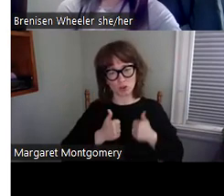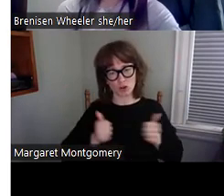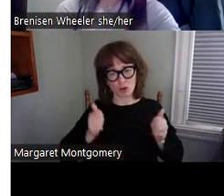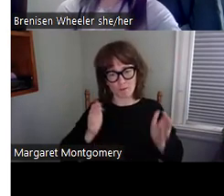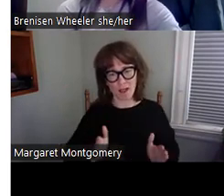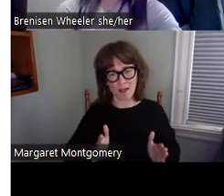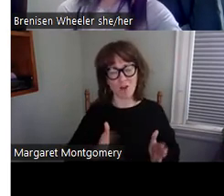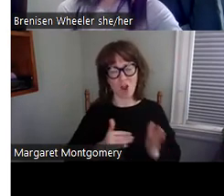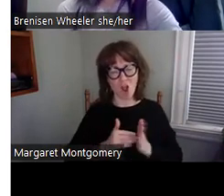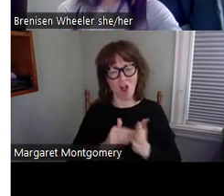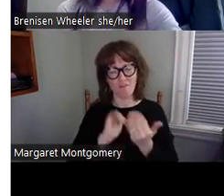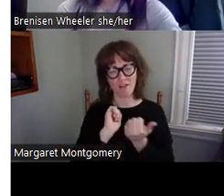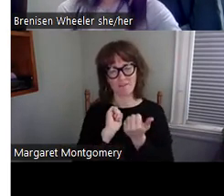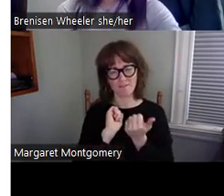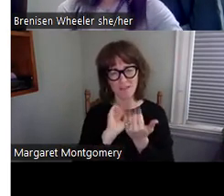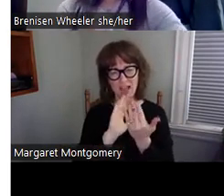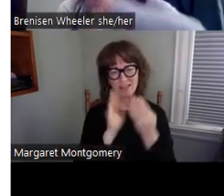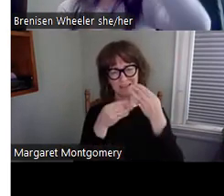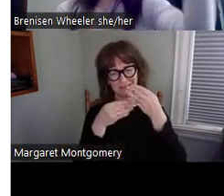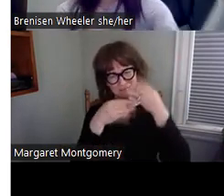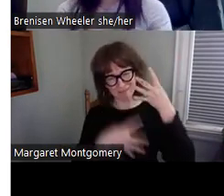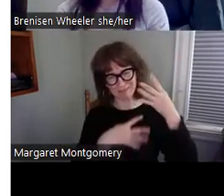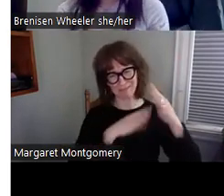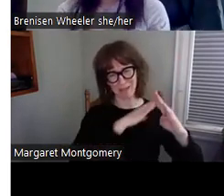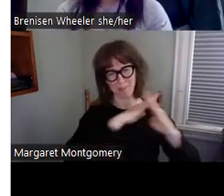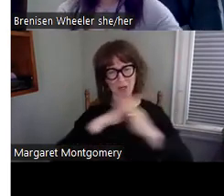and barriers to navigate 13:09:36 oftentimes on their own, and with